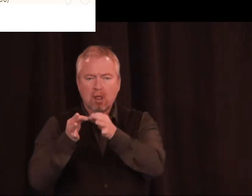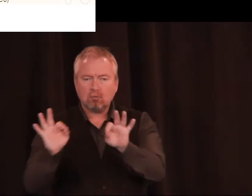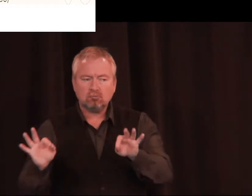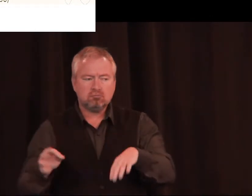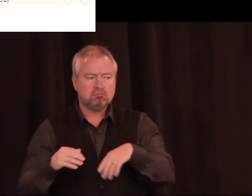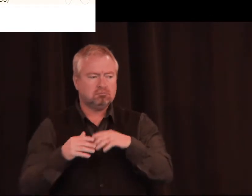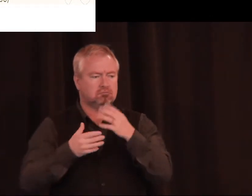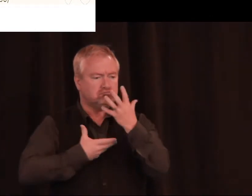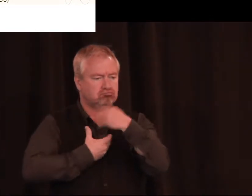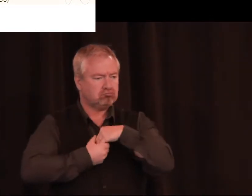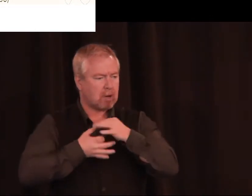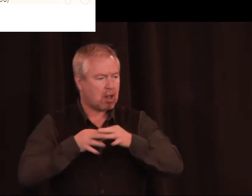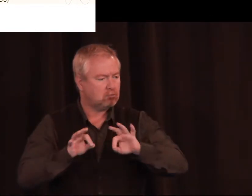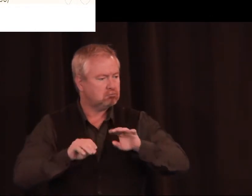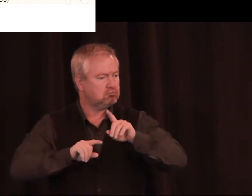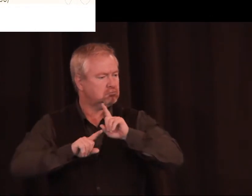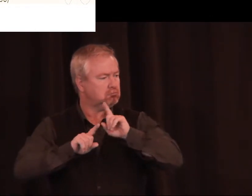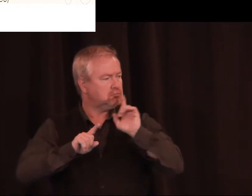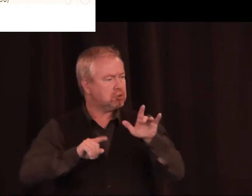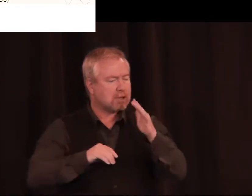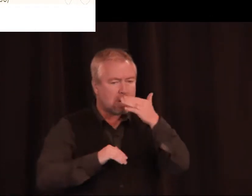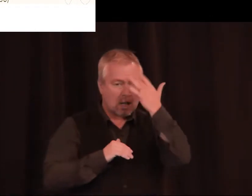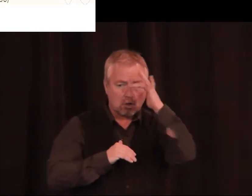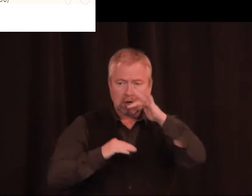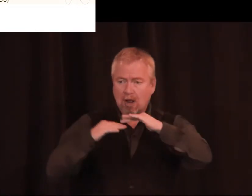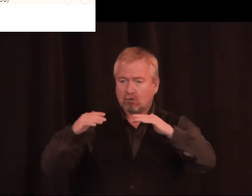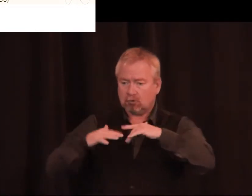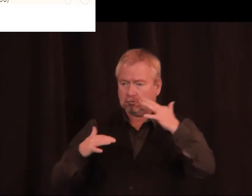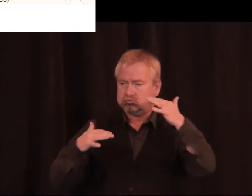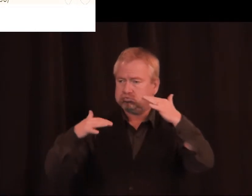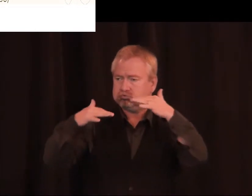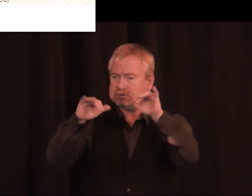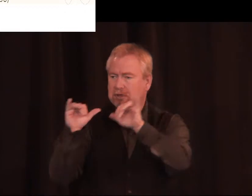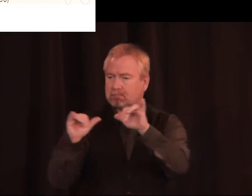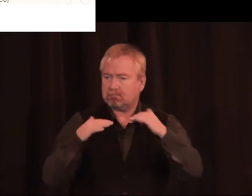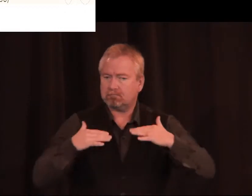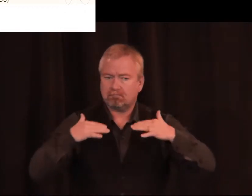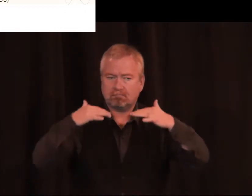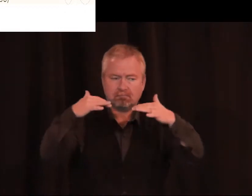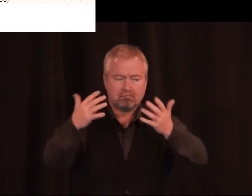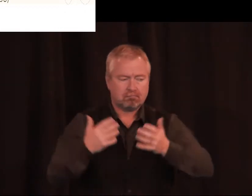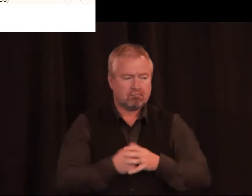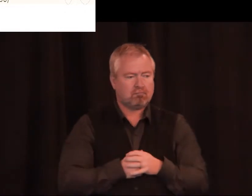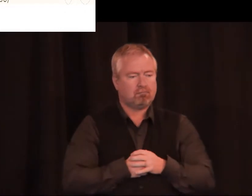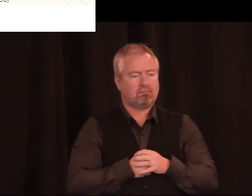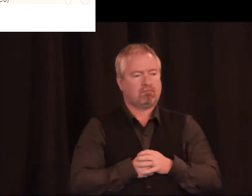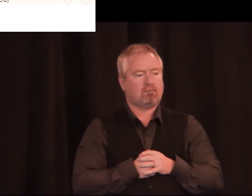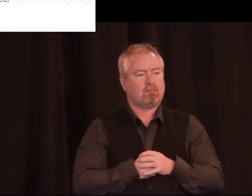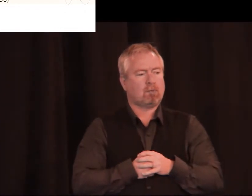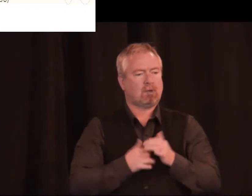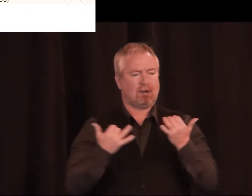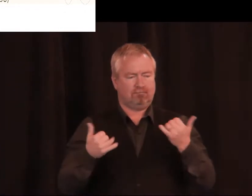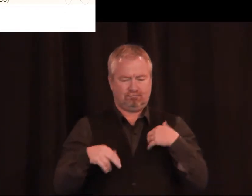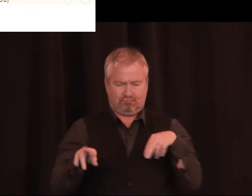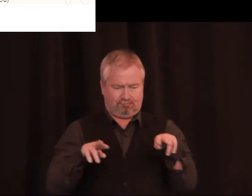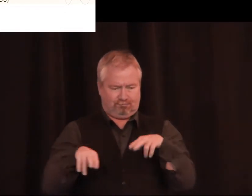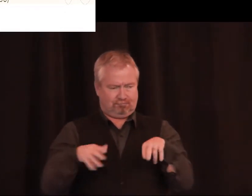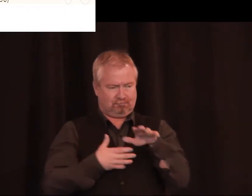with their same-age hearing peers. And, so, it's really, it's been a mixed bag of research over the years.